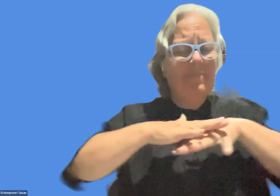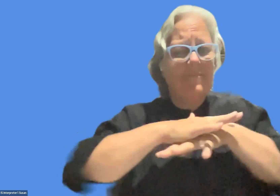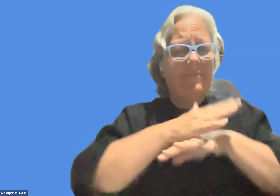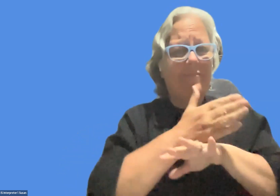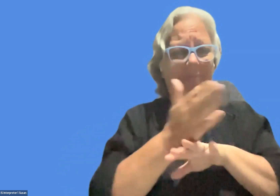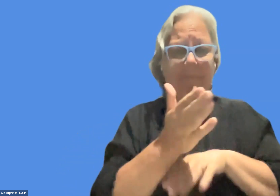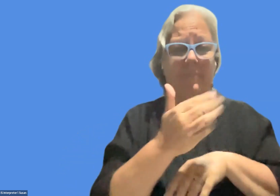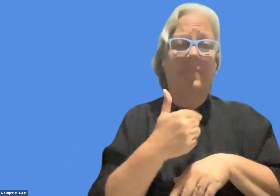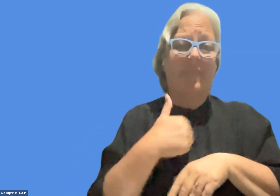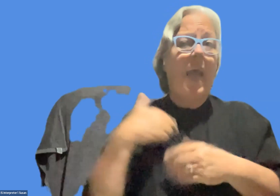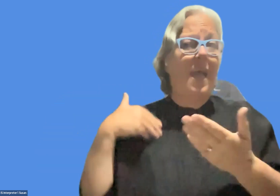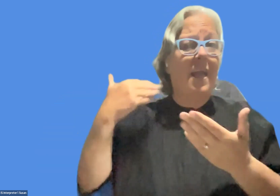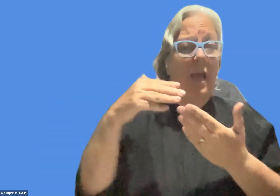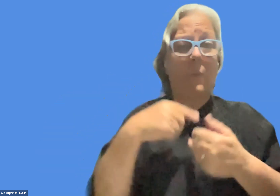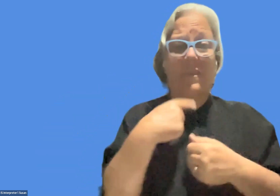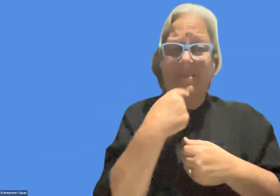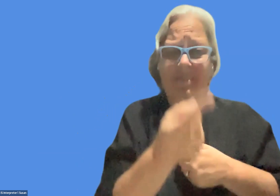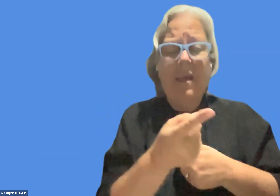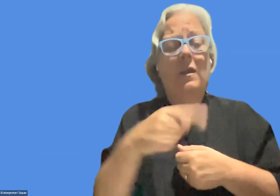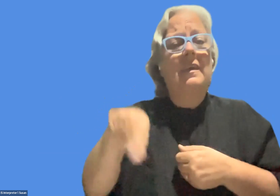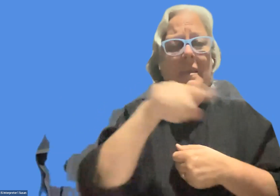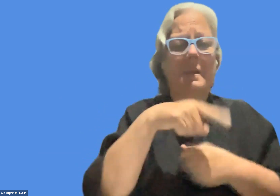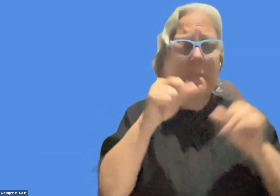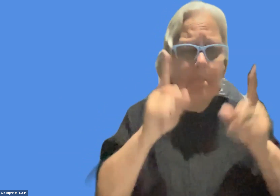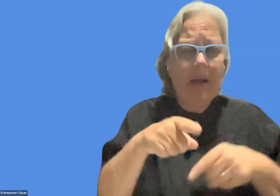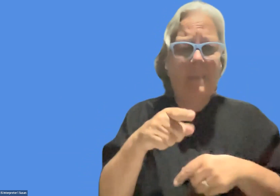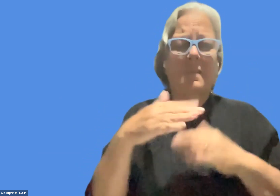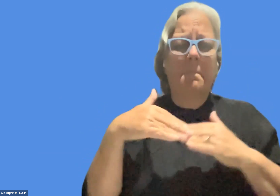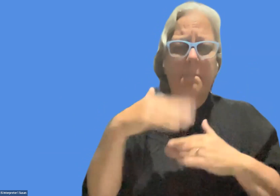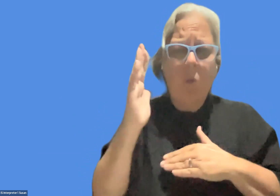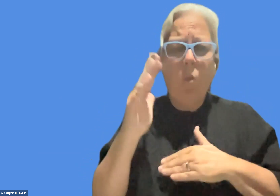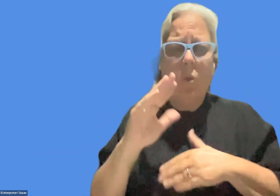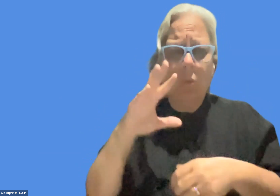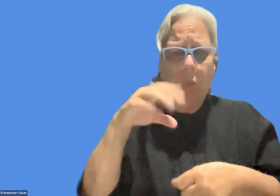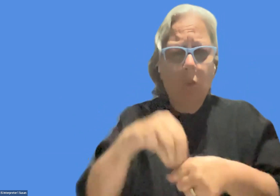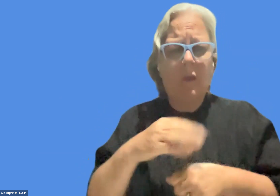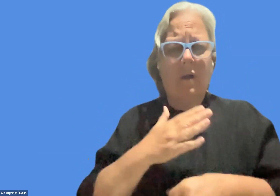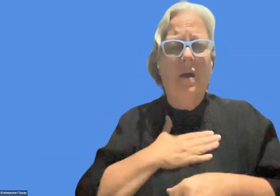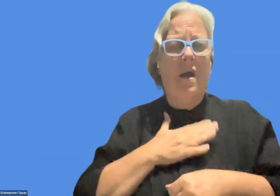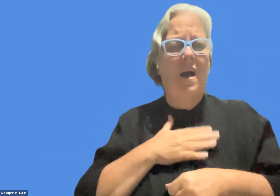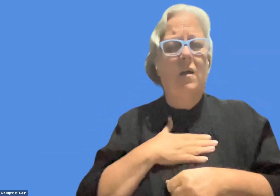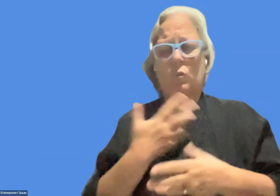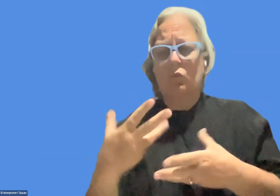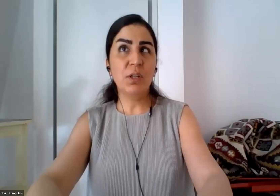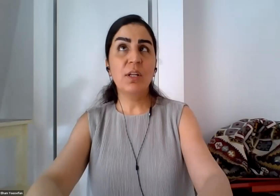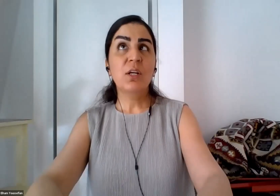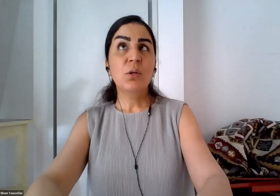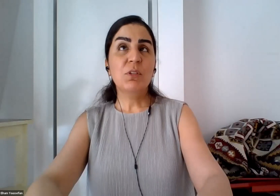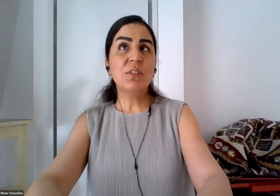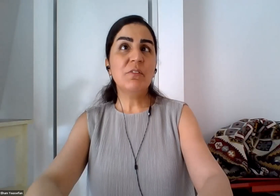I think this is a joint work. That's what I always mention, whenever the question is being asked, it is that we need to